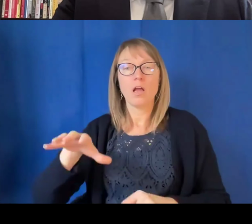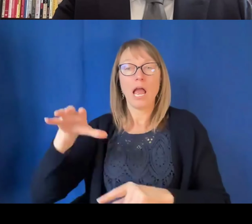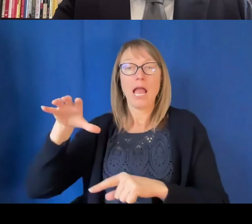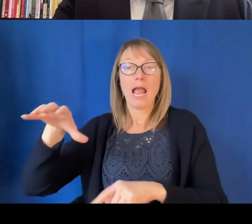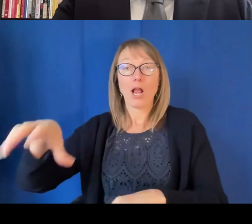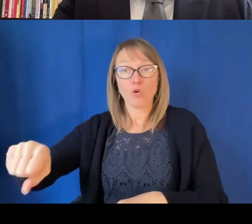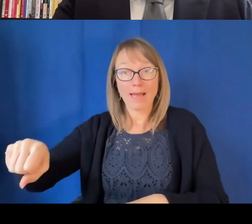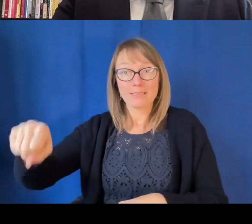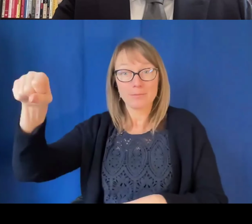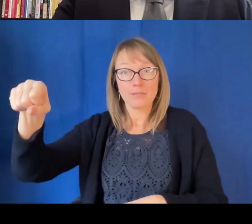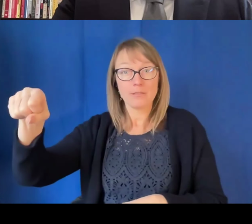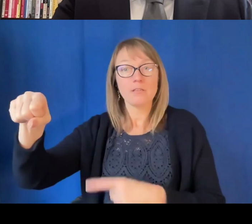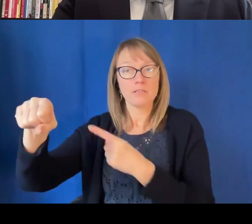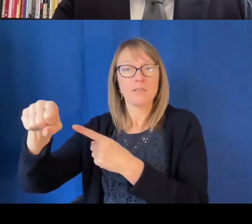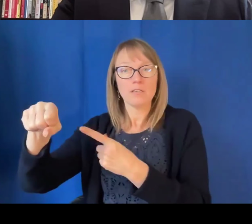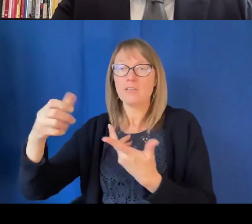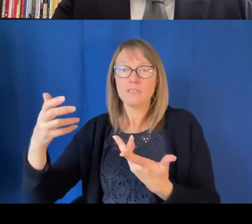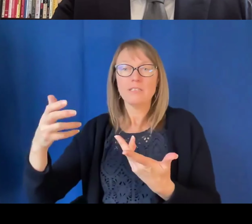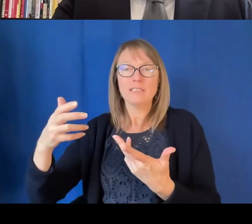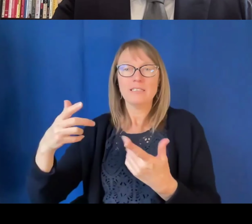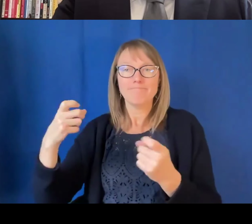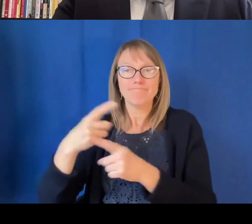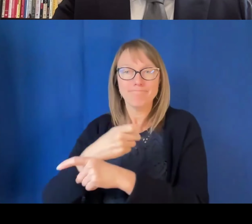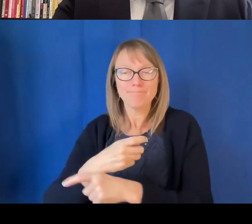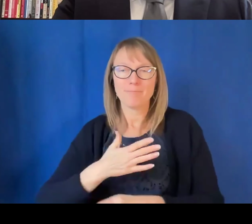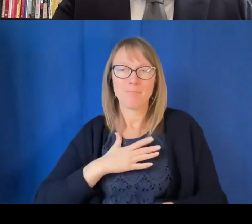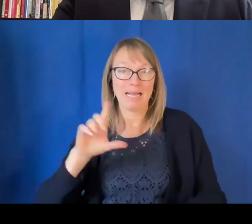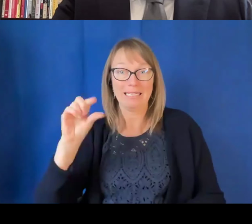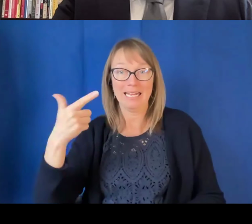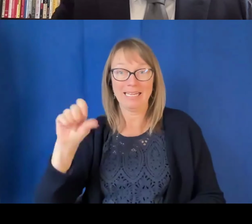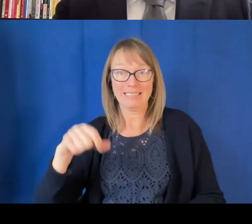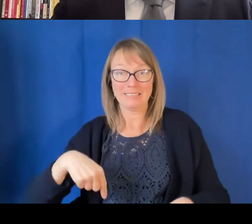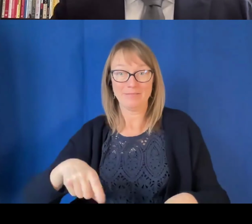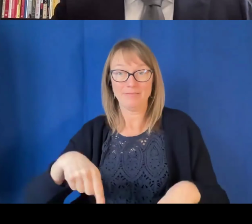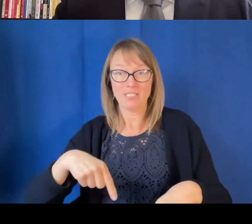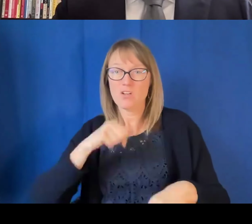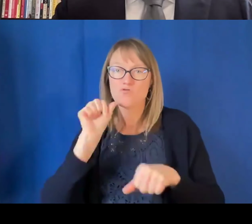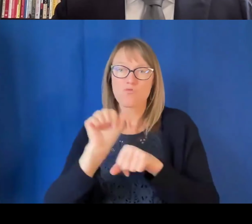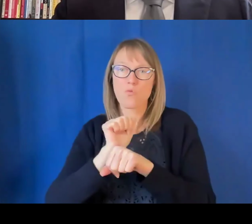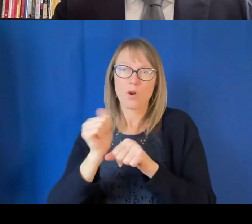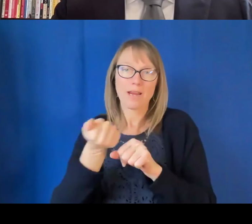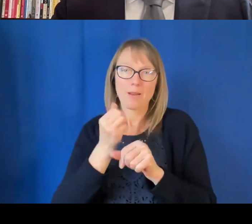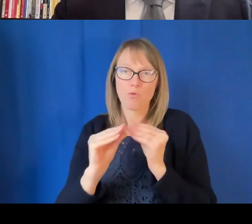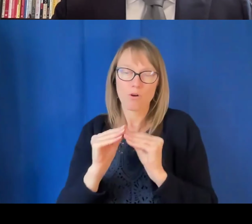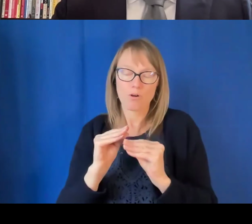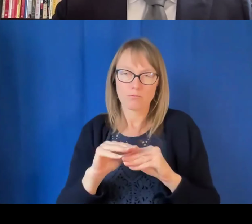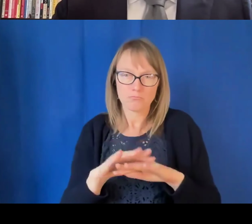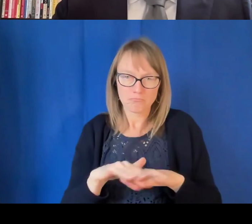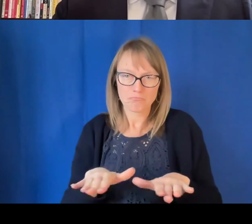that my legs don't work anymore. But, so I've been thinking about what are things that I can incorporate in that house?